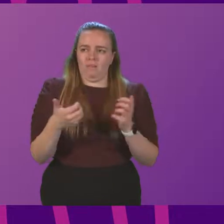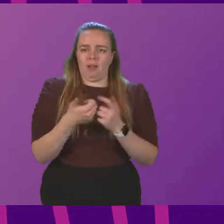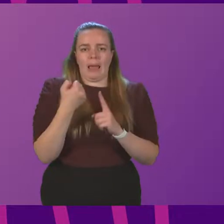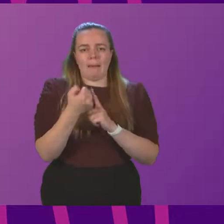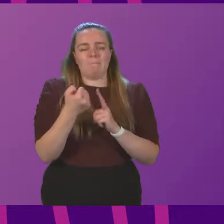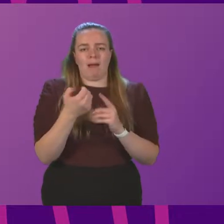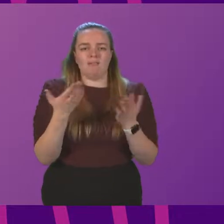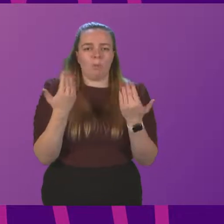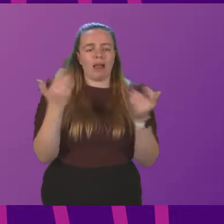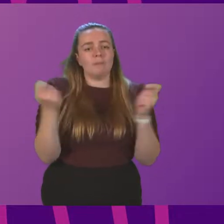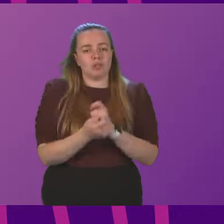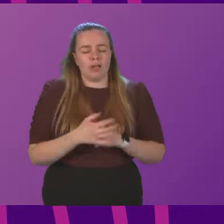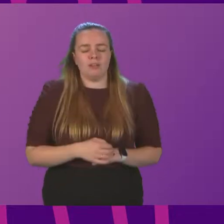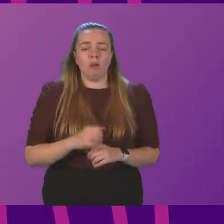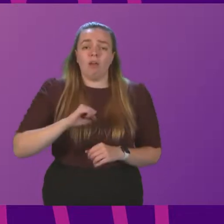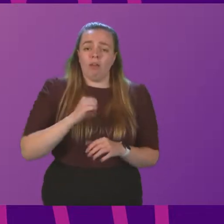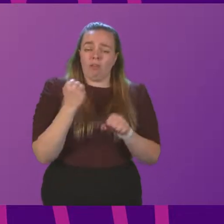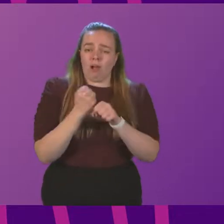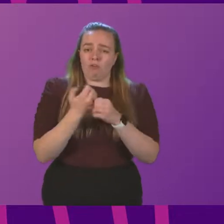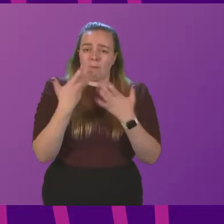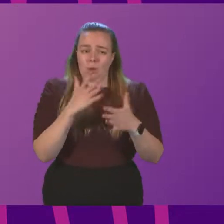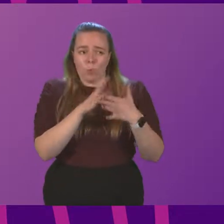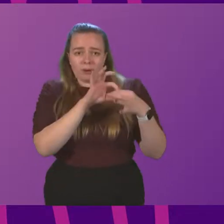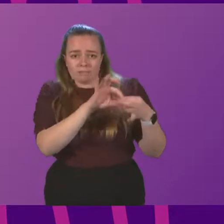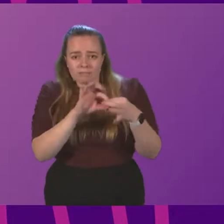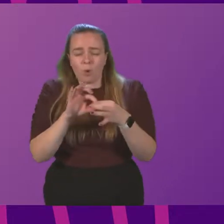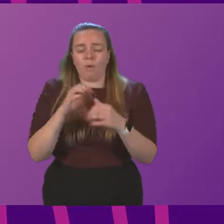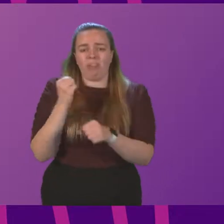The Scottish Government has been working closely with the UK Government and partners in Scotland,